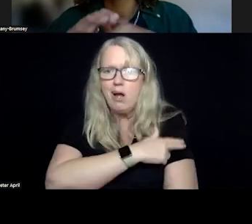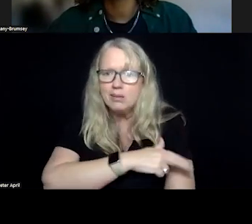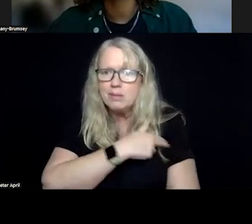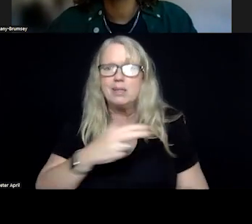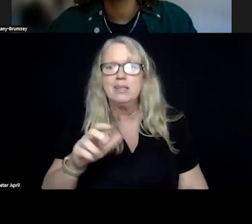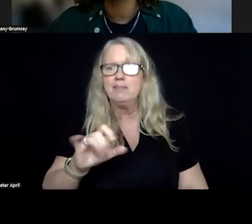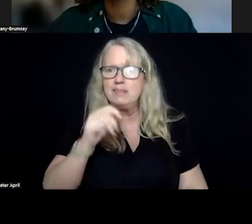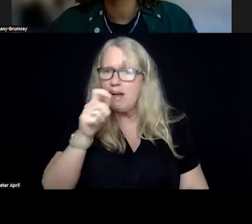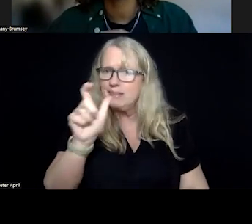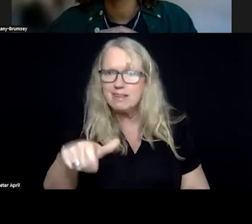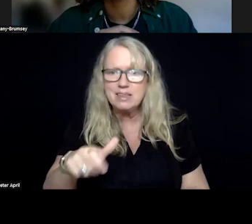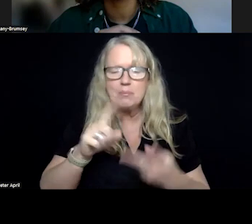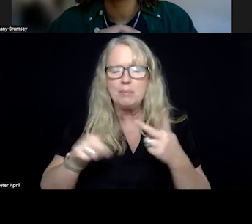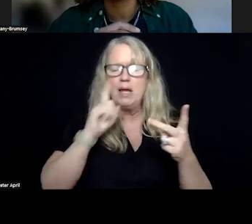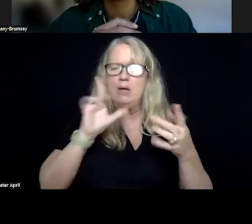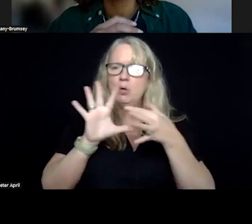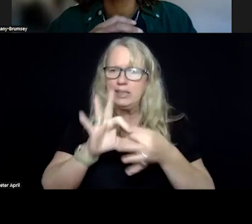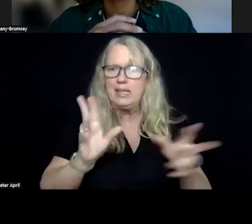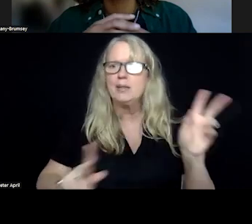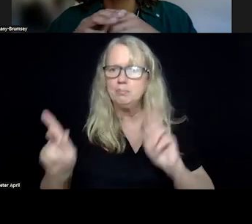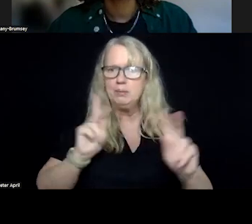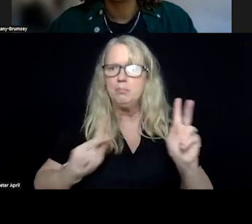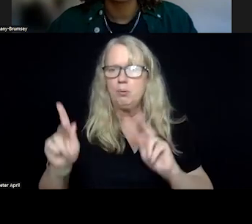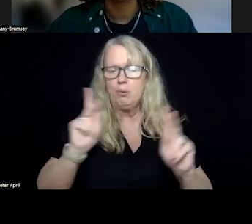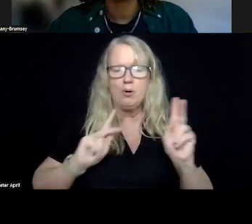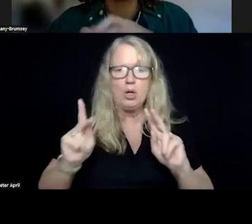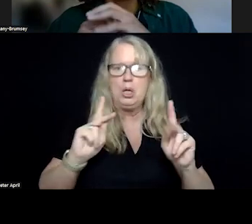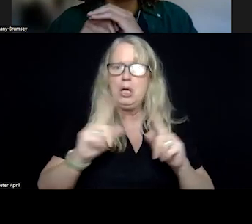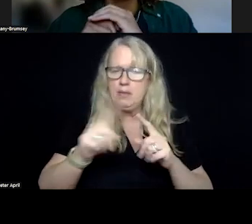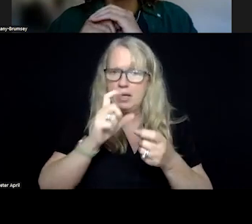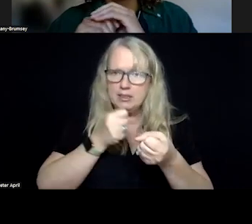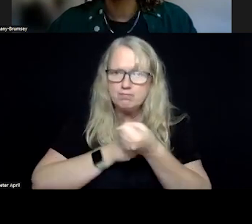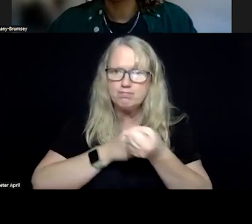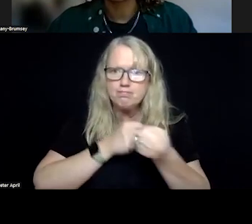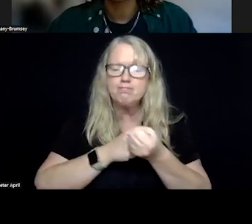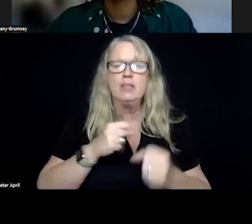AND CERTAINLY CONNECT PEOPLE TO CARE THAT IS AFFIRMING, NONRESTRICTIVE